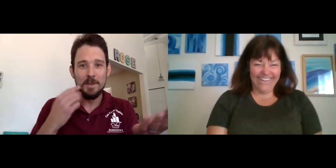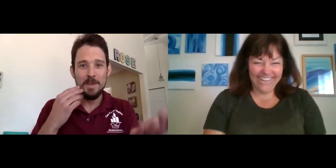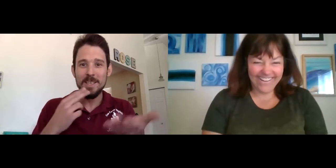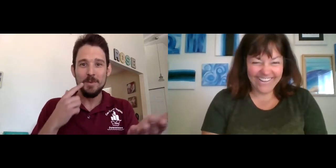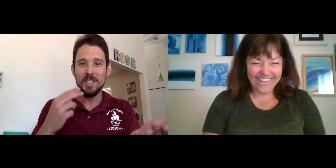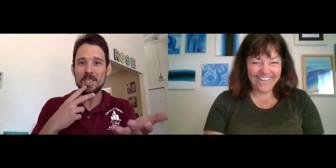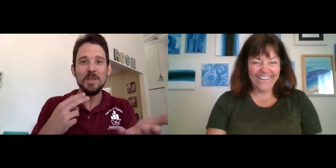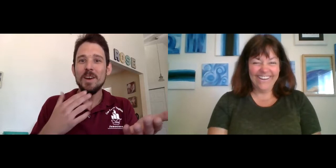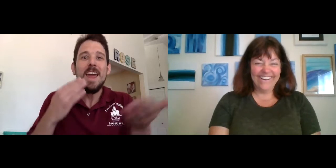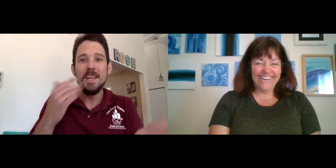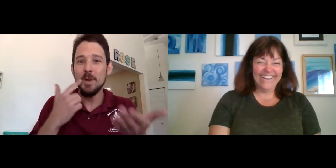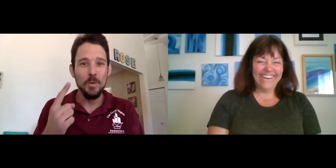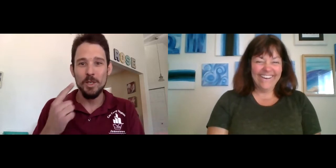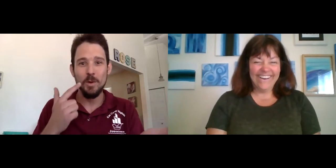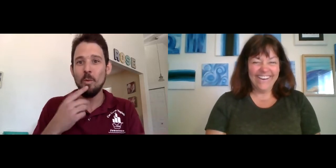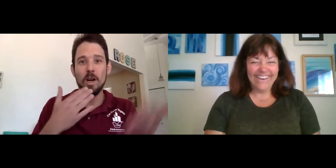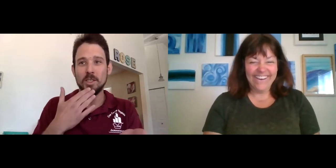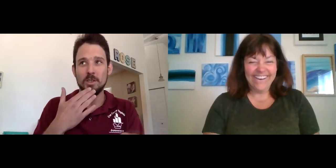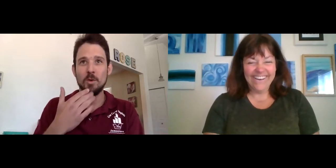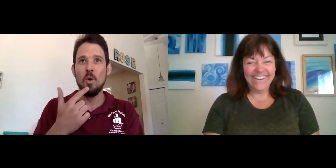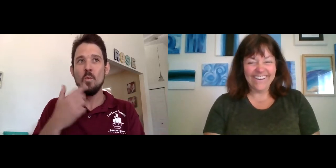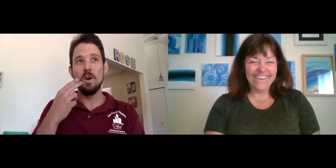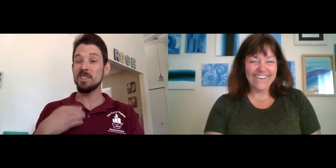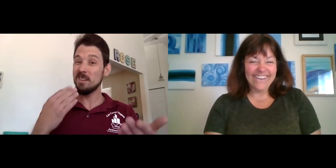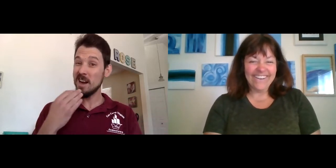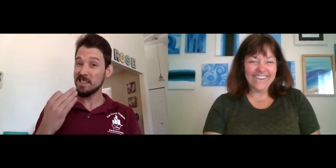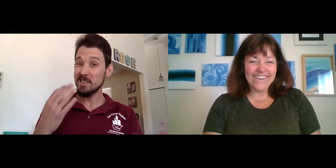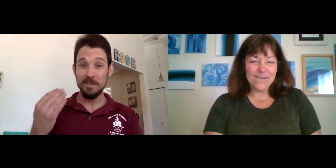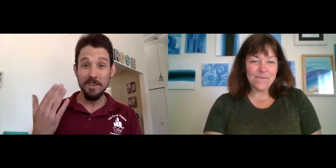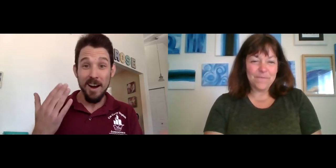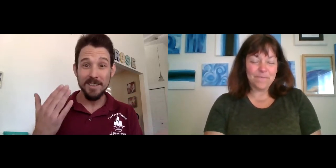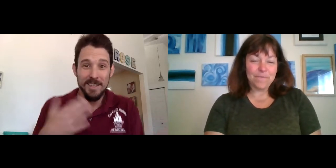because we could cue any word we want to whether it is nonesense or not it's